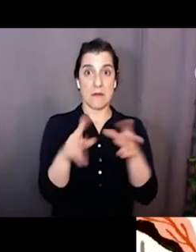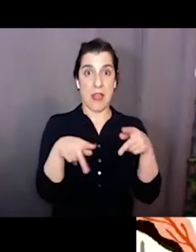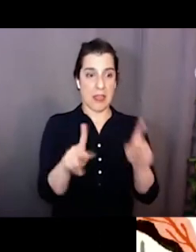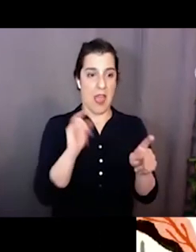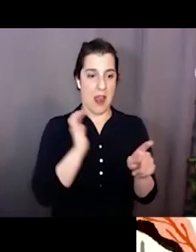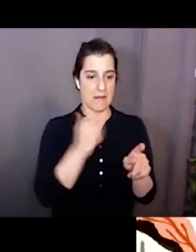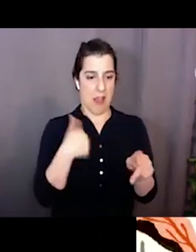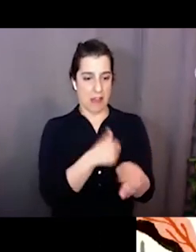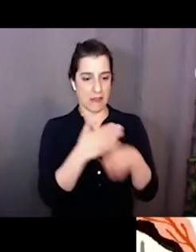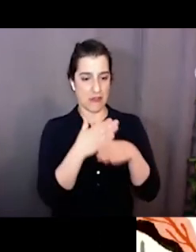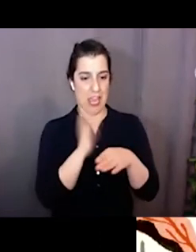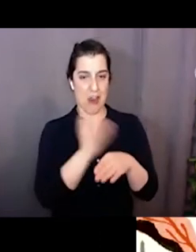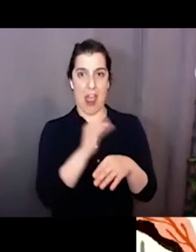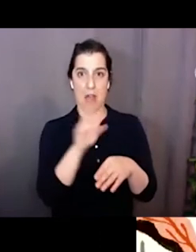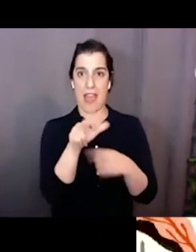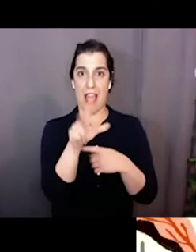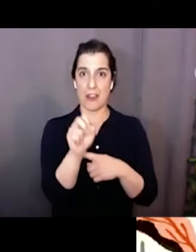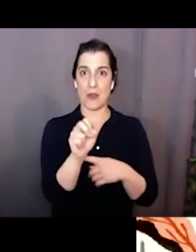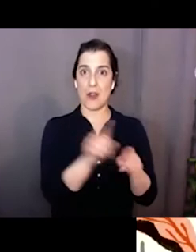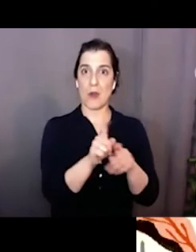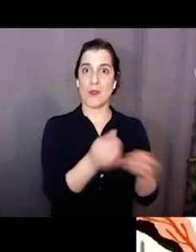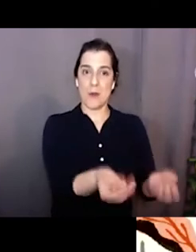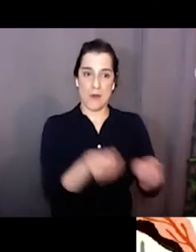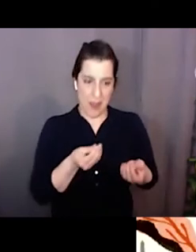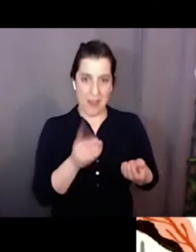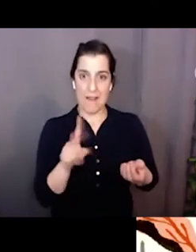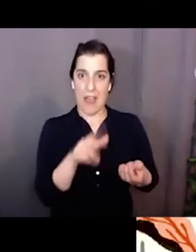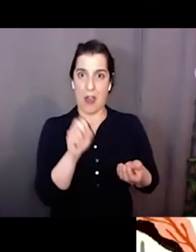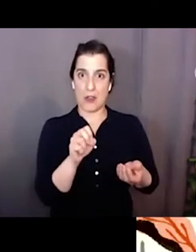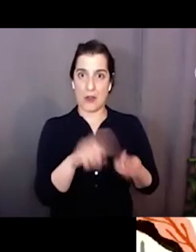um, who it is in our lives, what individuals, what organizations,